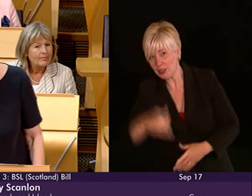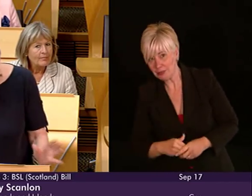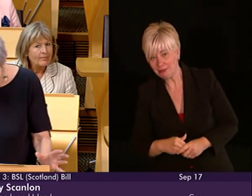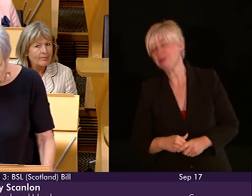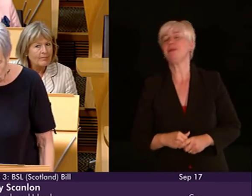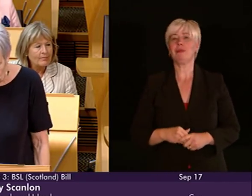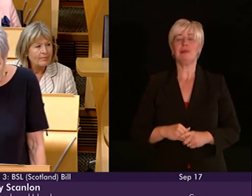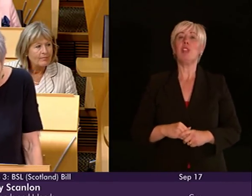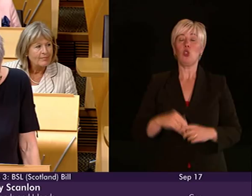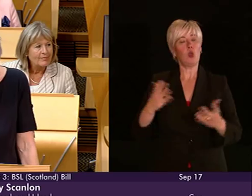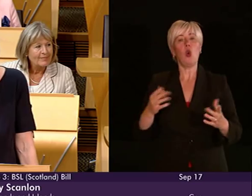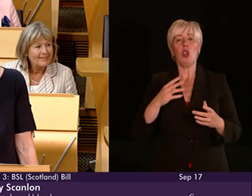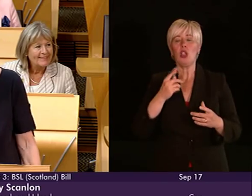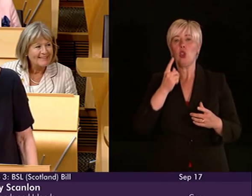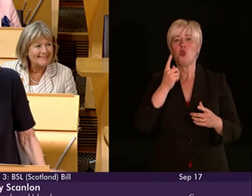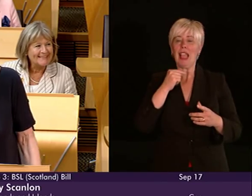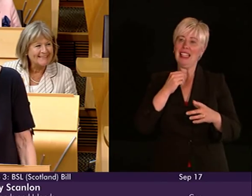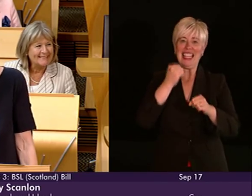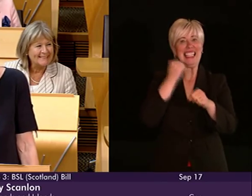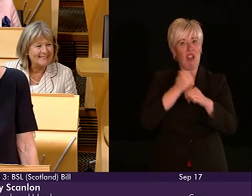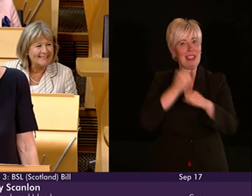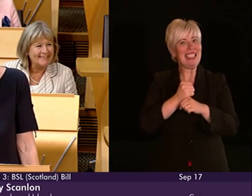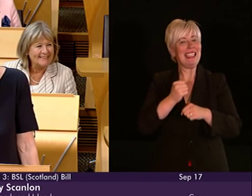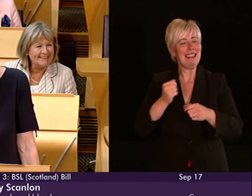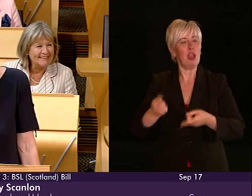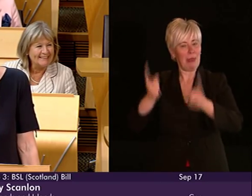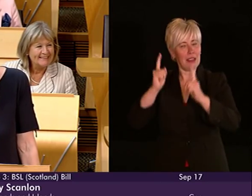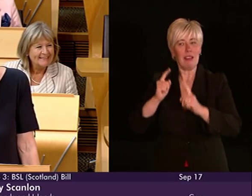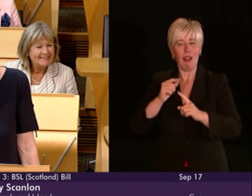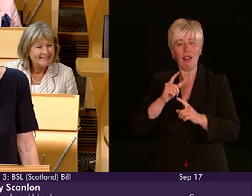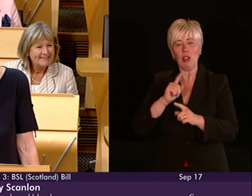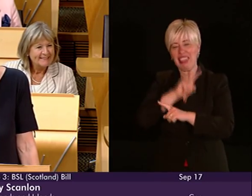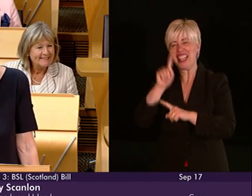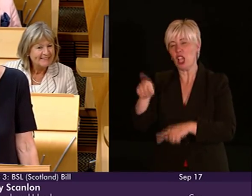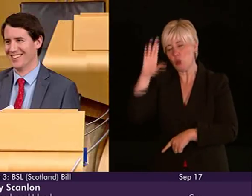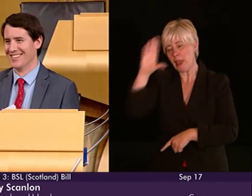sums up for him to give that guarantee. A reason that is often given for the lack